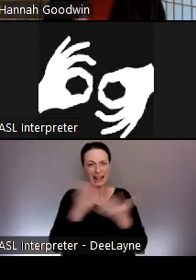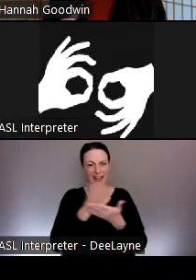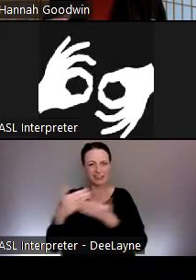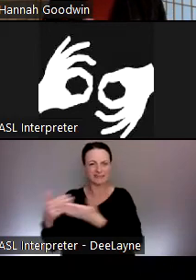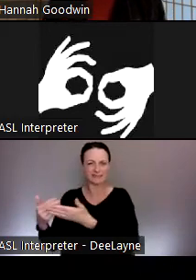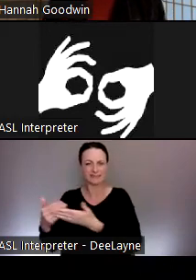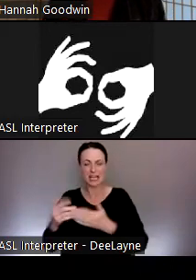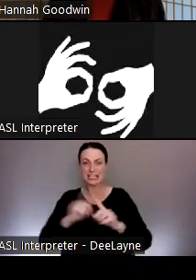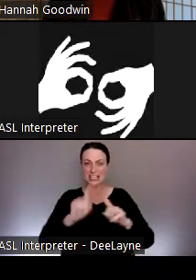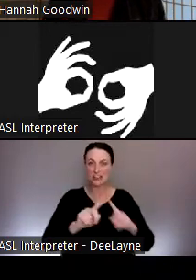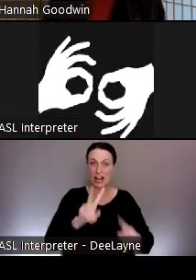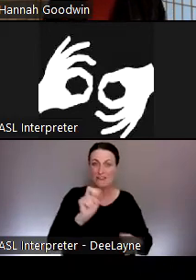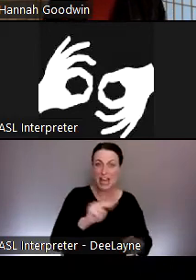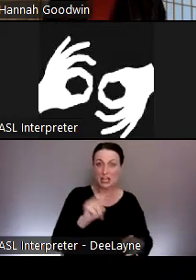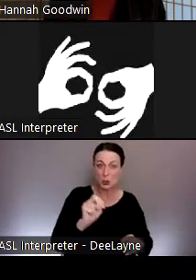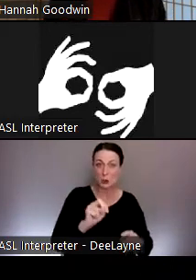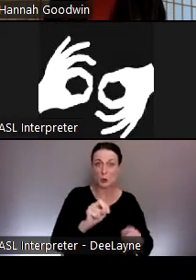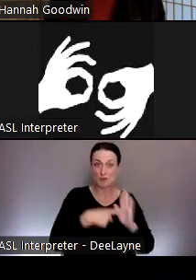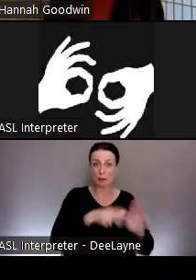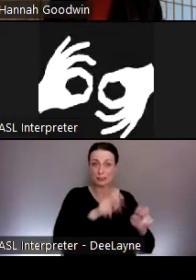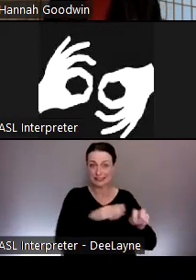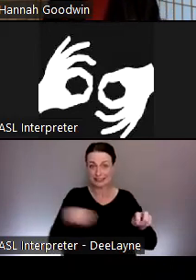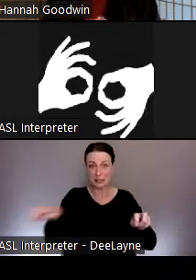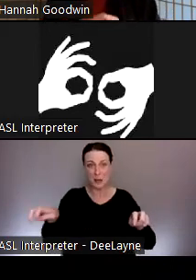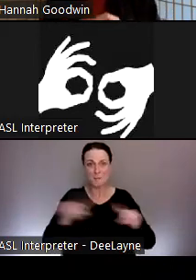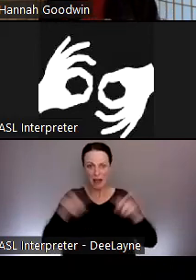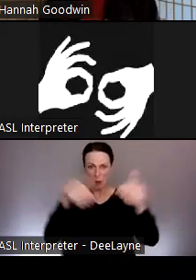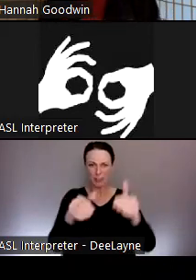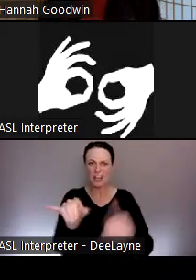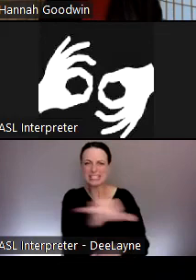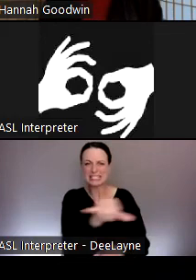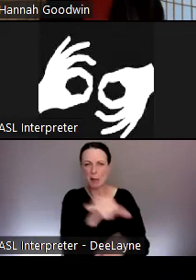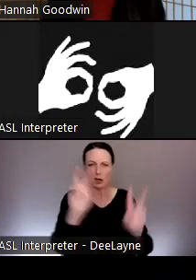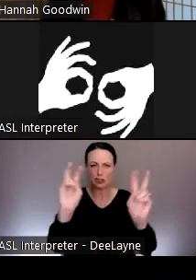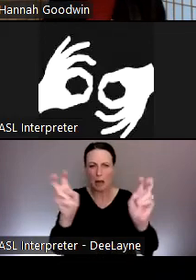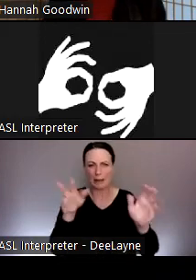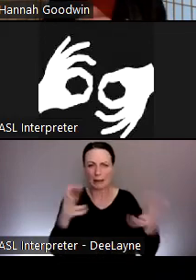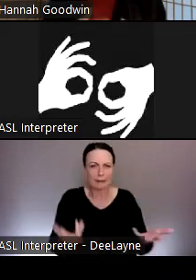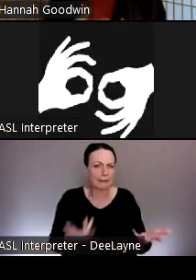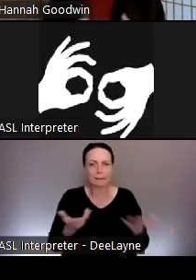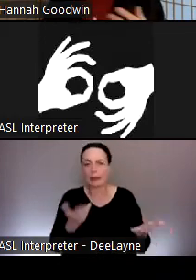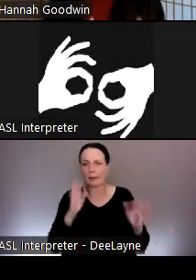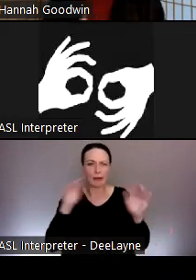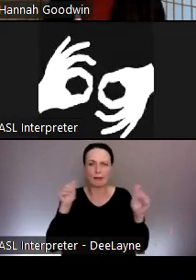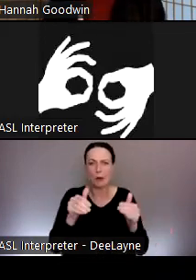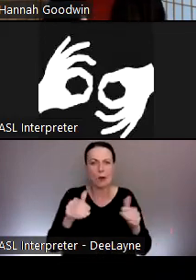but they're talking about a similar topic. Maybe it's focused on accessibility